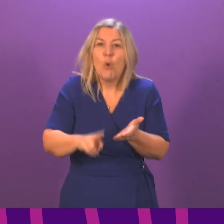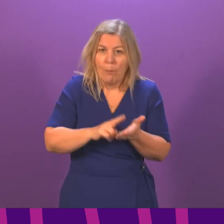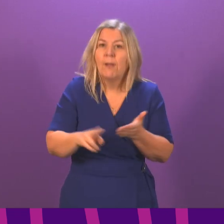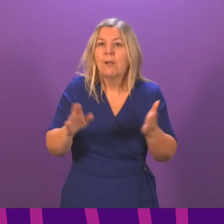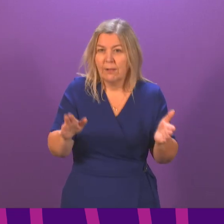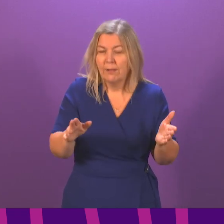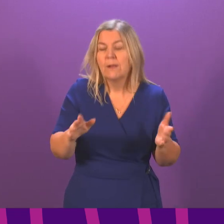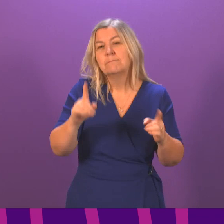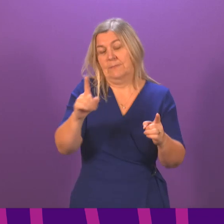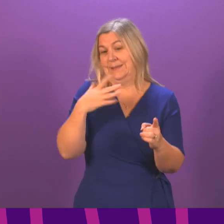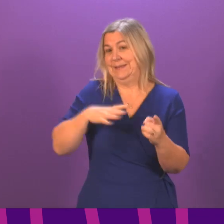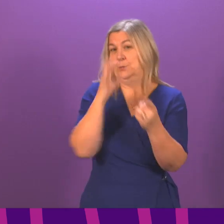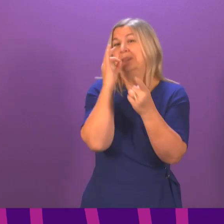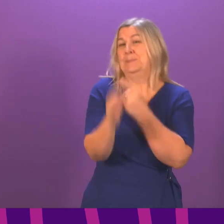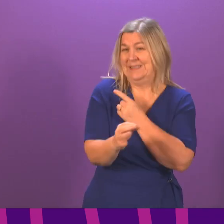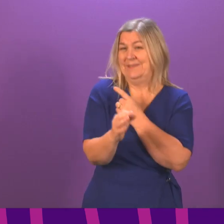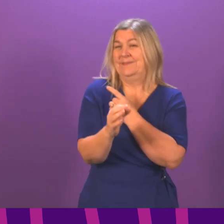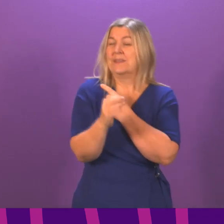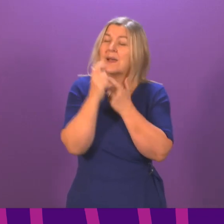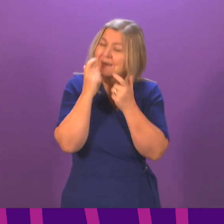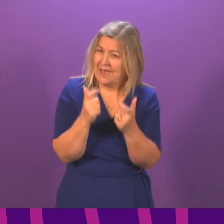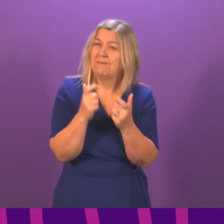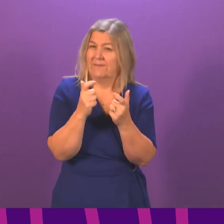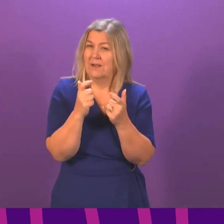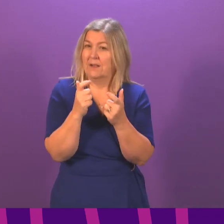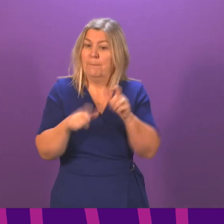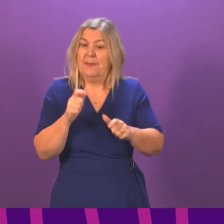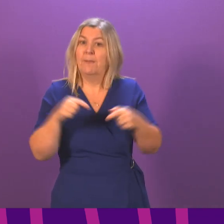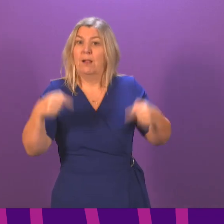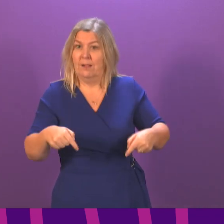careful about taking the virus to the islands over the festive period. I recognise the difficulties